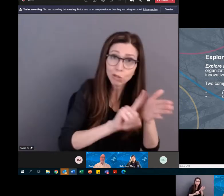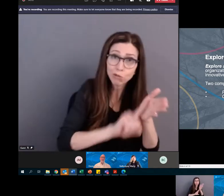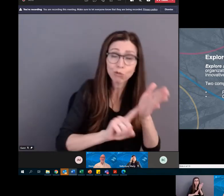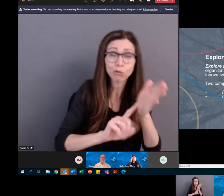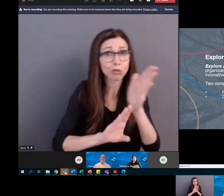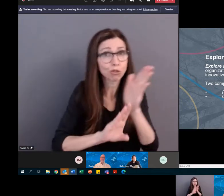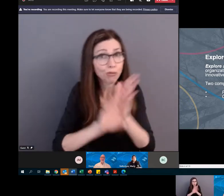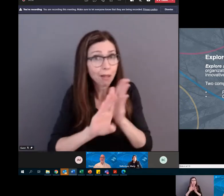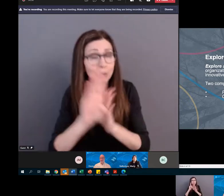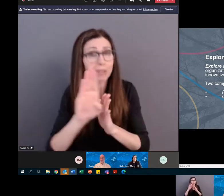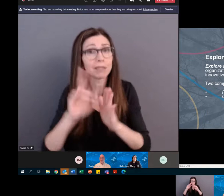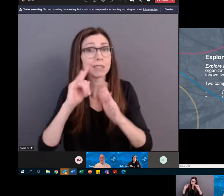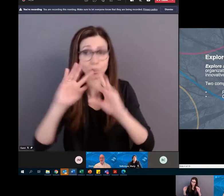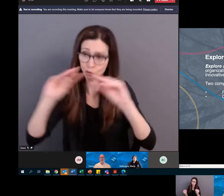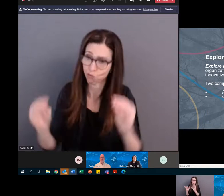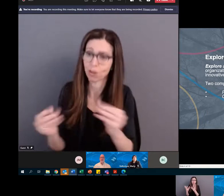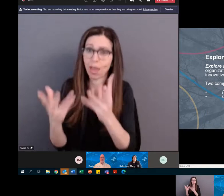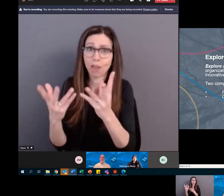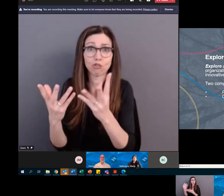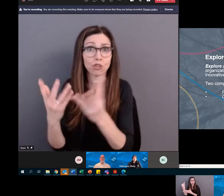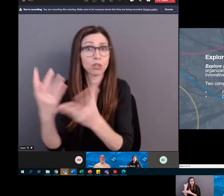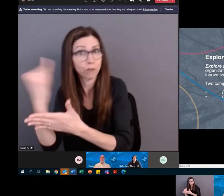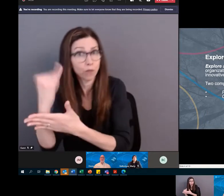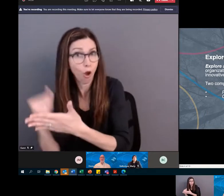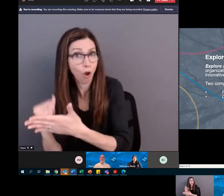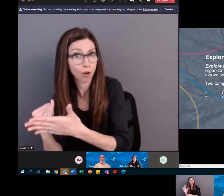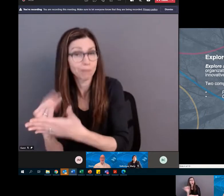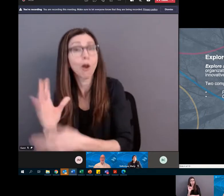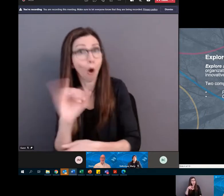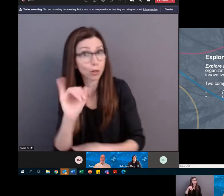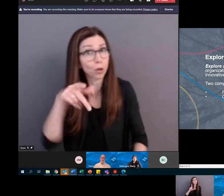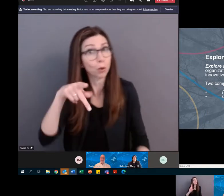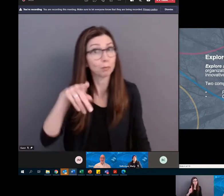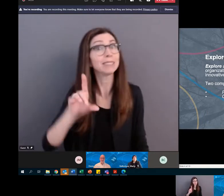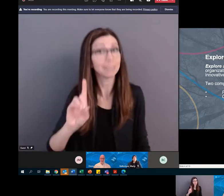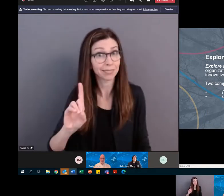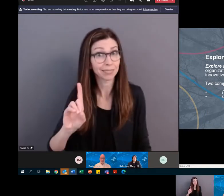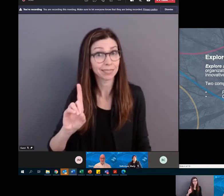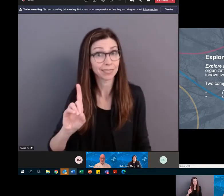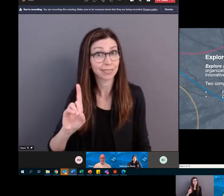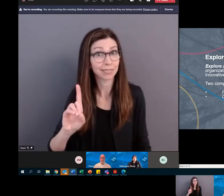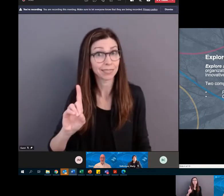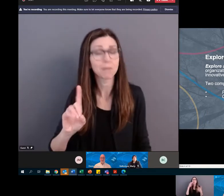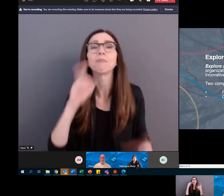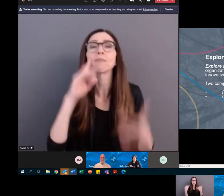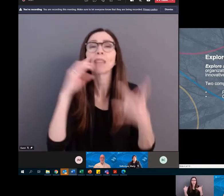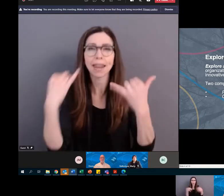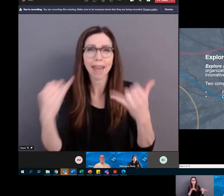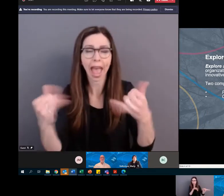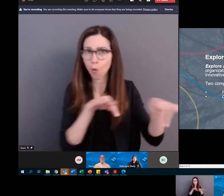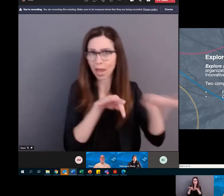as well as professional development for artists. Now, let's take a look at the two